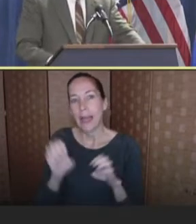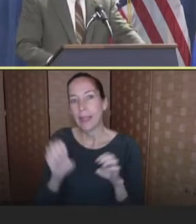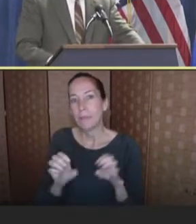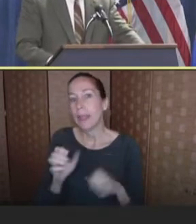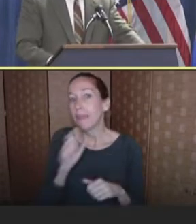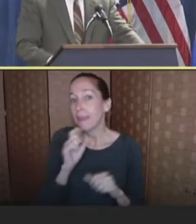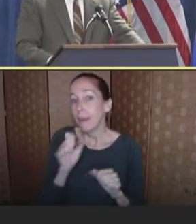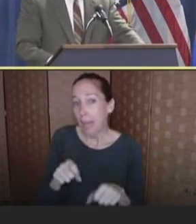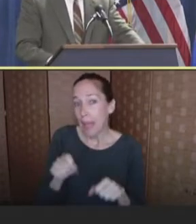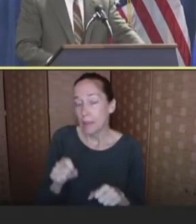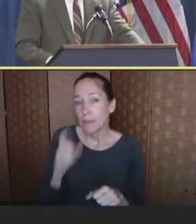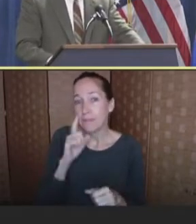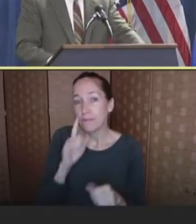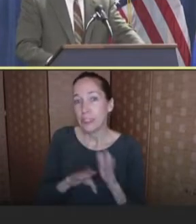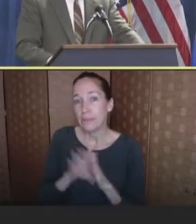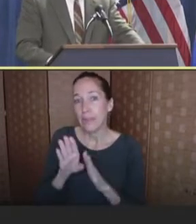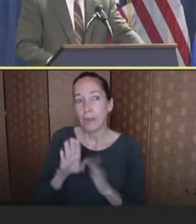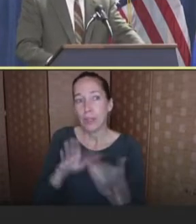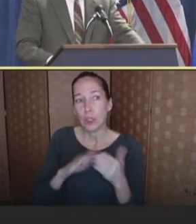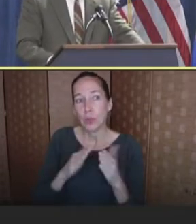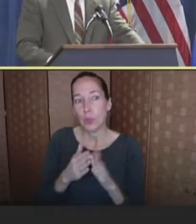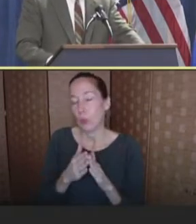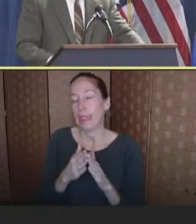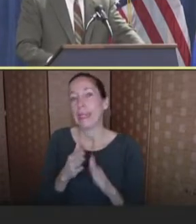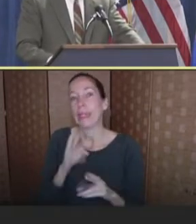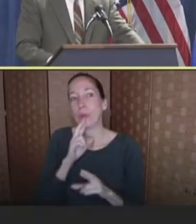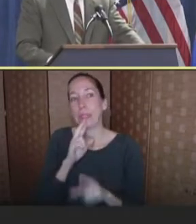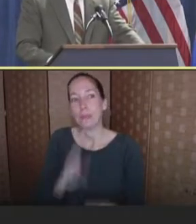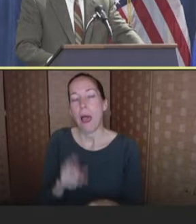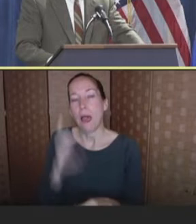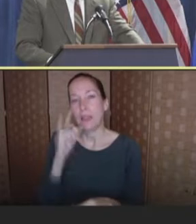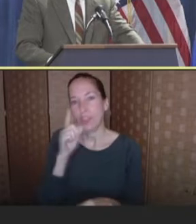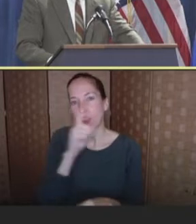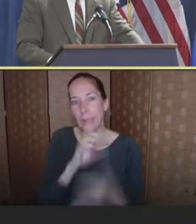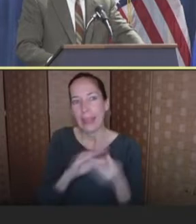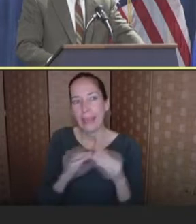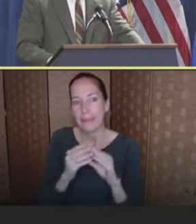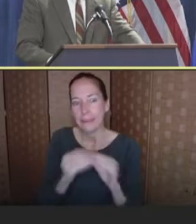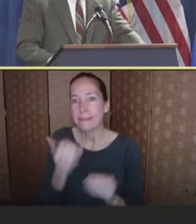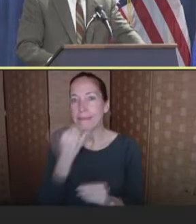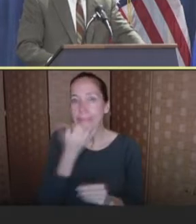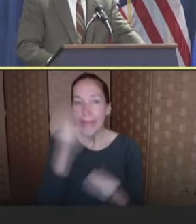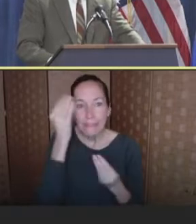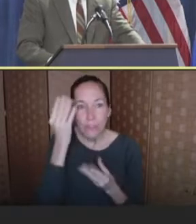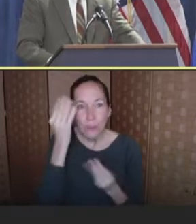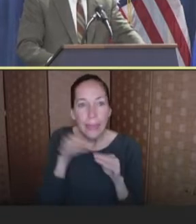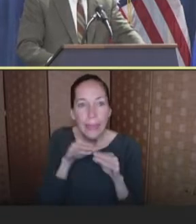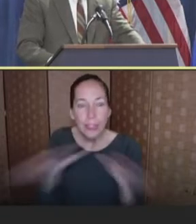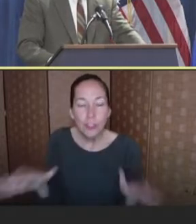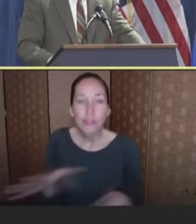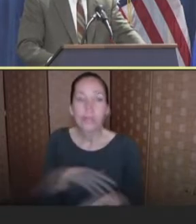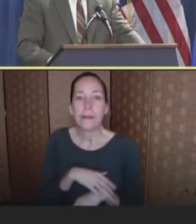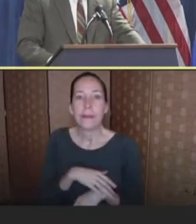responses to myths, misinformation, and disinformation about vaccine preventable diseases and vaccines